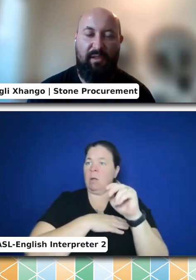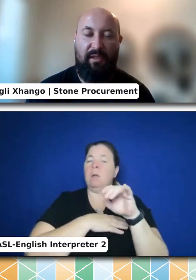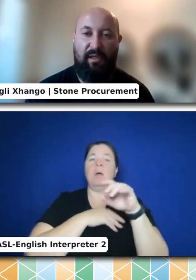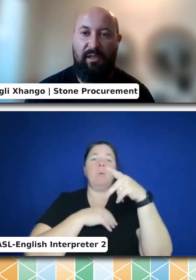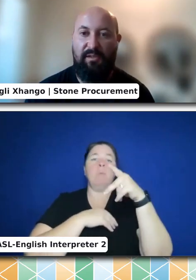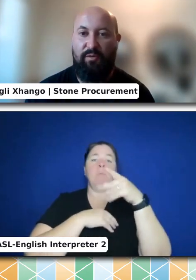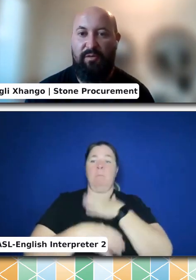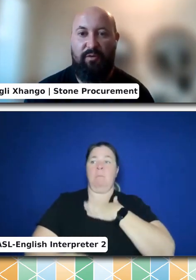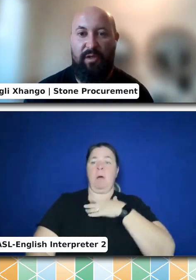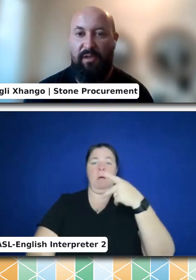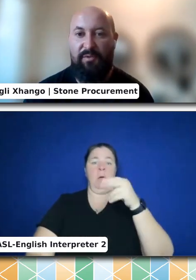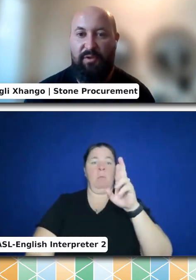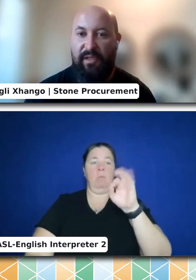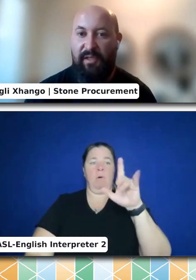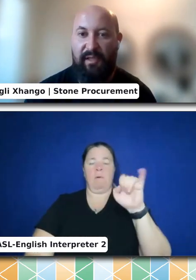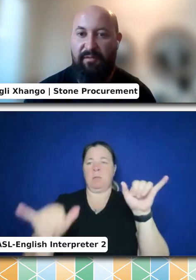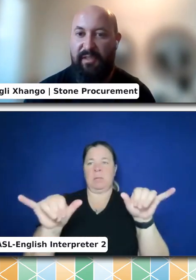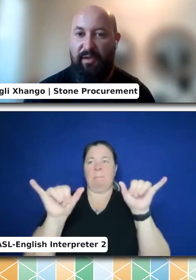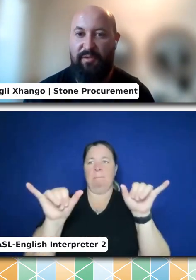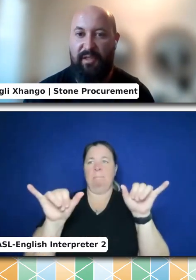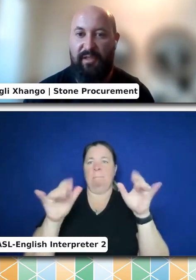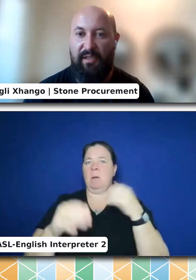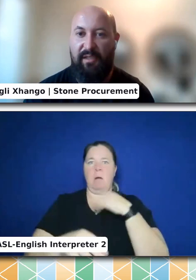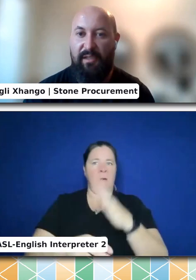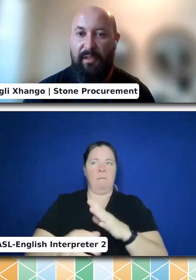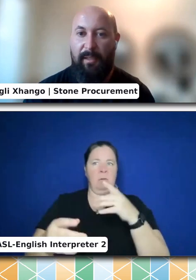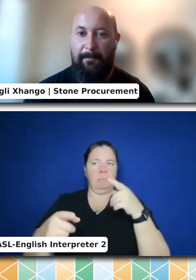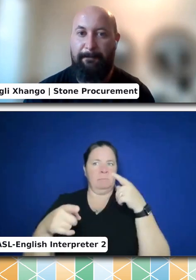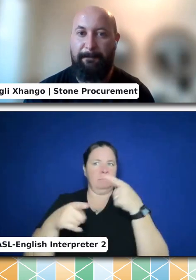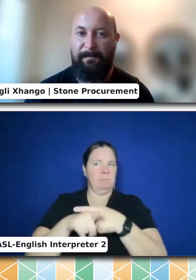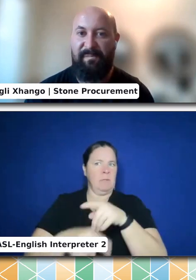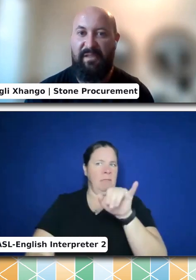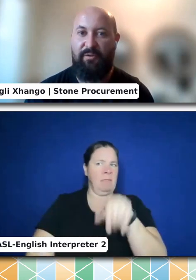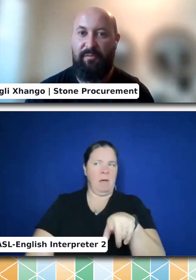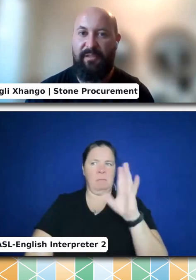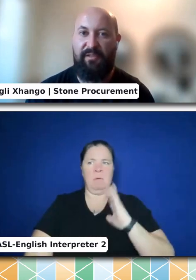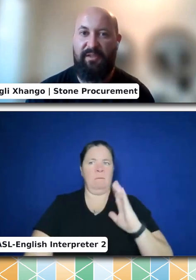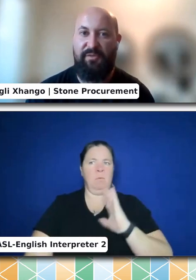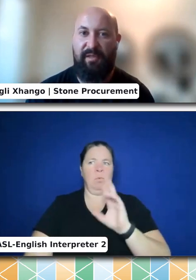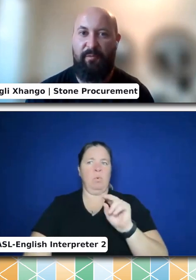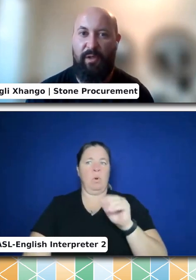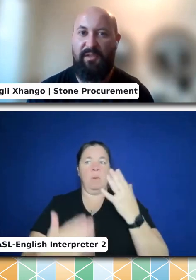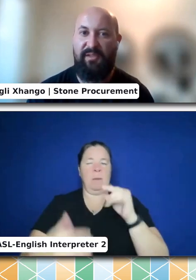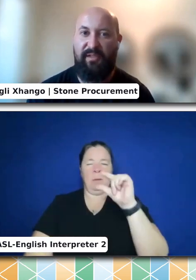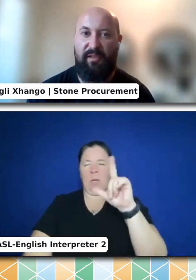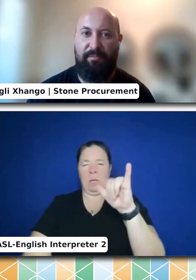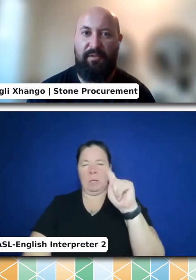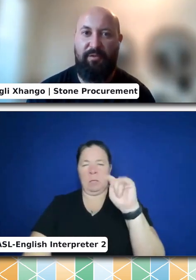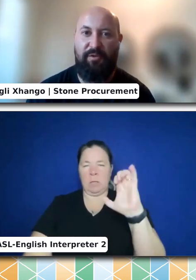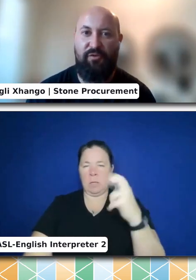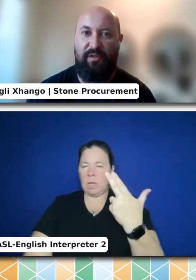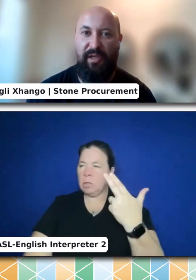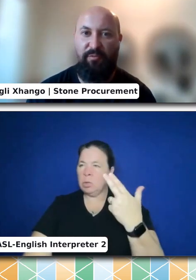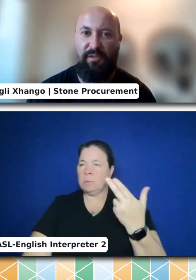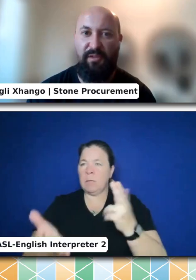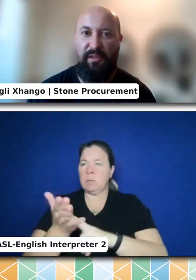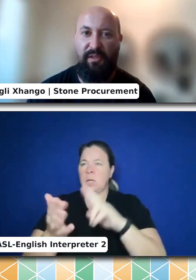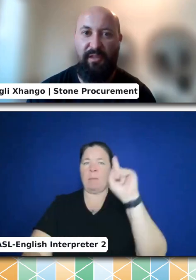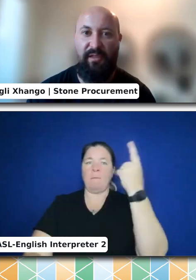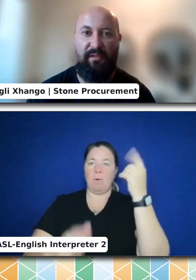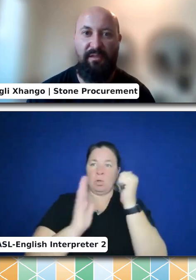Uh, so, no, I'm sorry, I haven't encountered Diane. Um, it could have been a glitch, maybe while signing up on the original account, that…